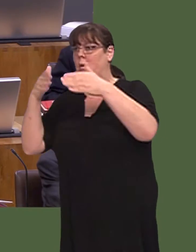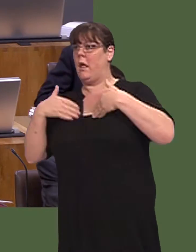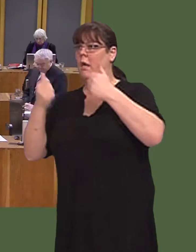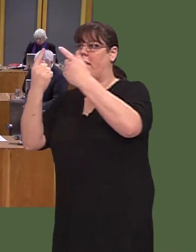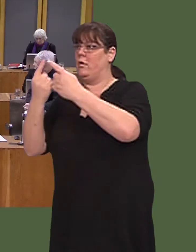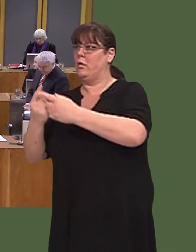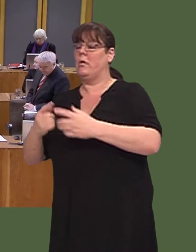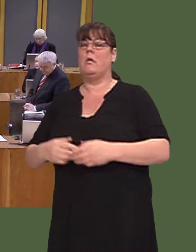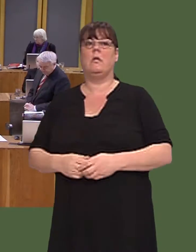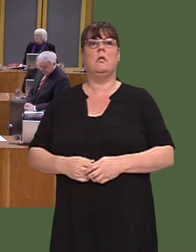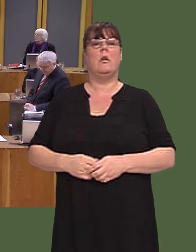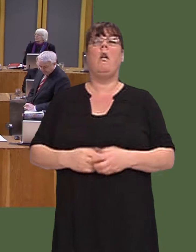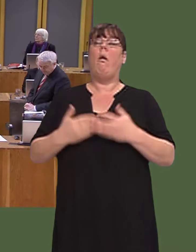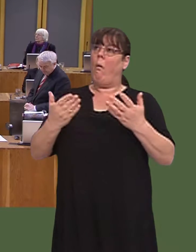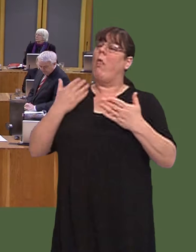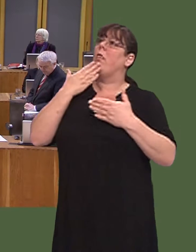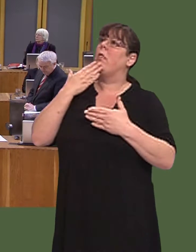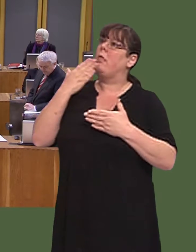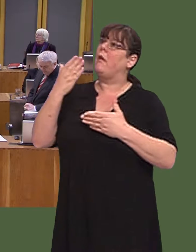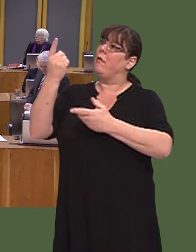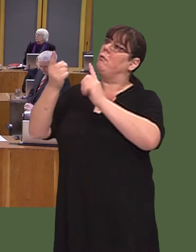Julie Morgan: I thank the First Minister for that response.